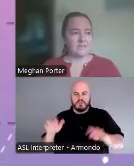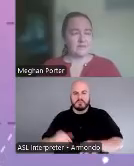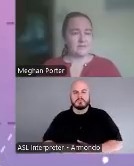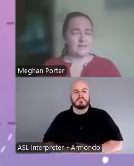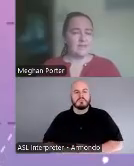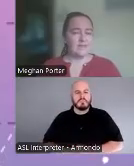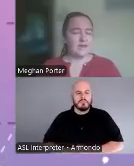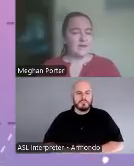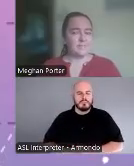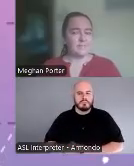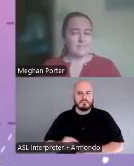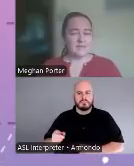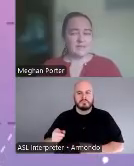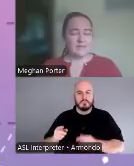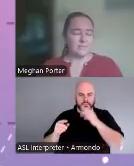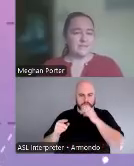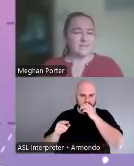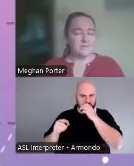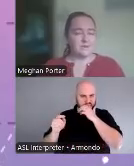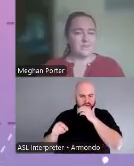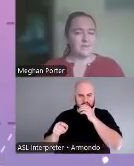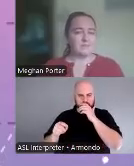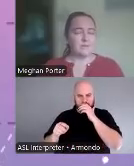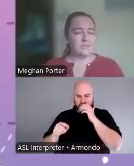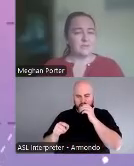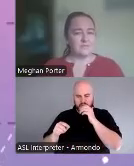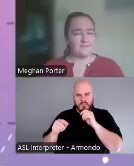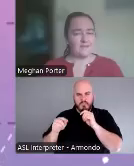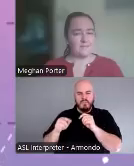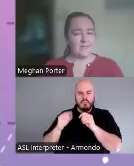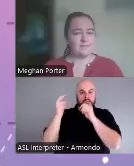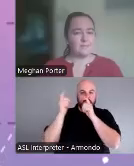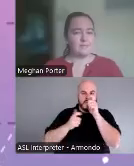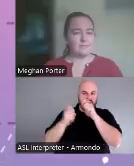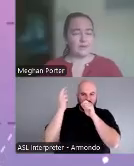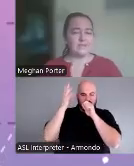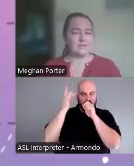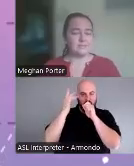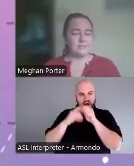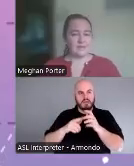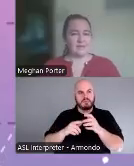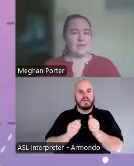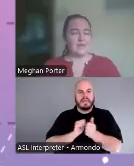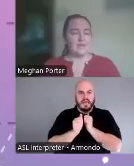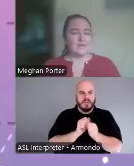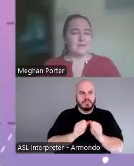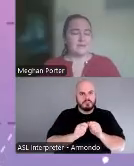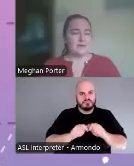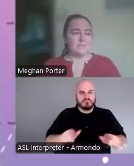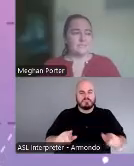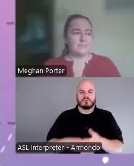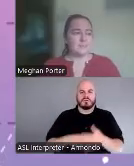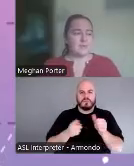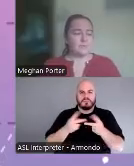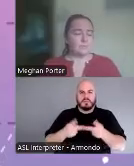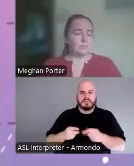the impetus for the 2025 campaign, we wanted to compare,